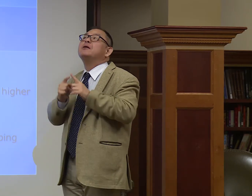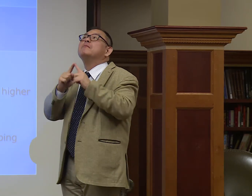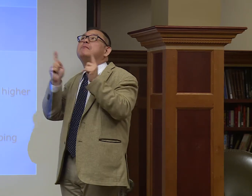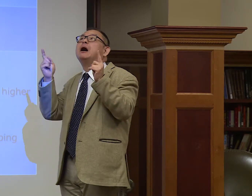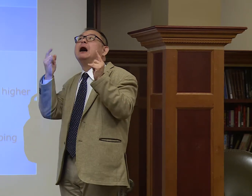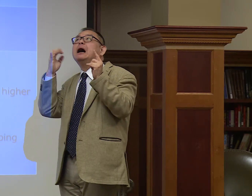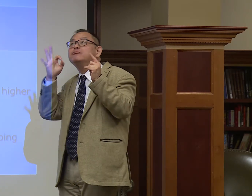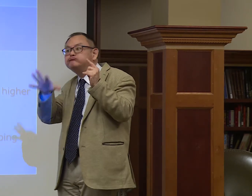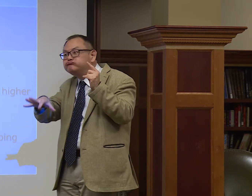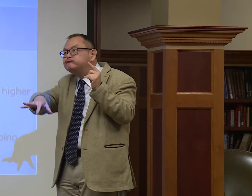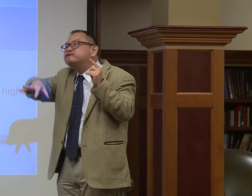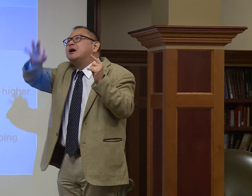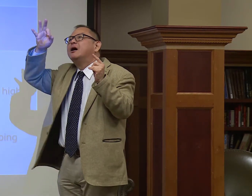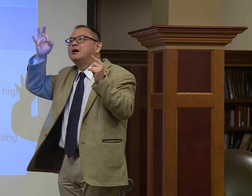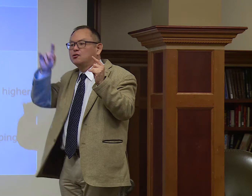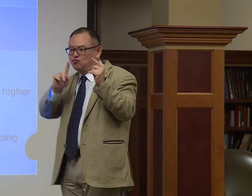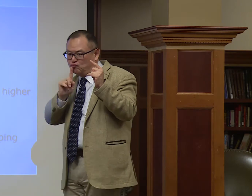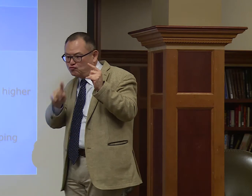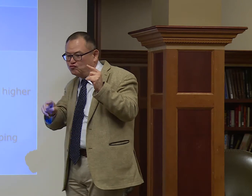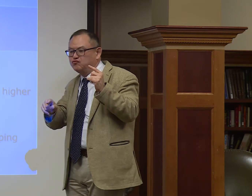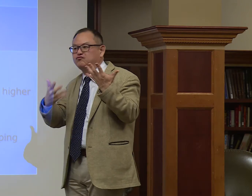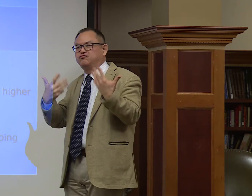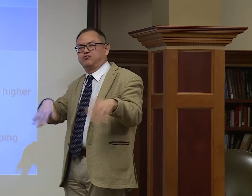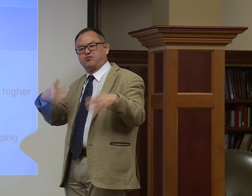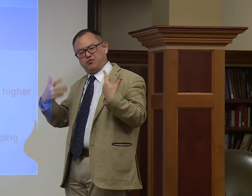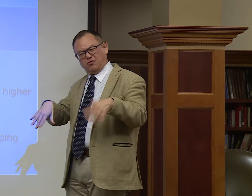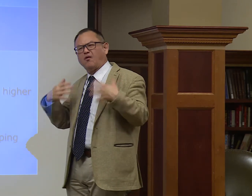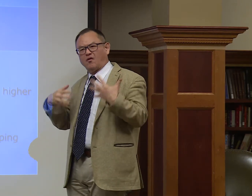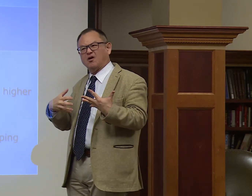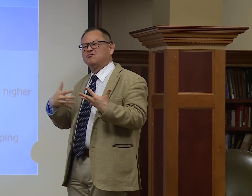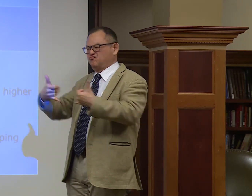But to find your passion and to find the truth